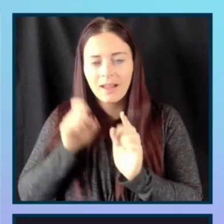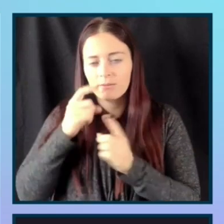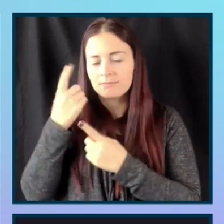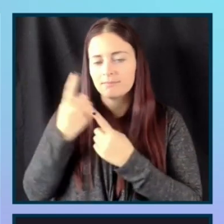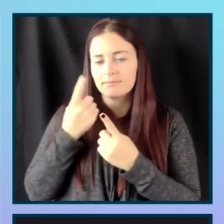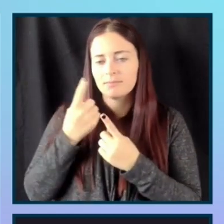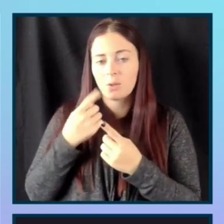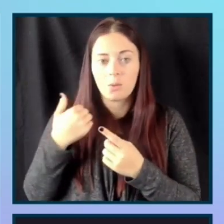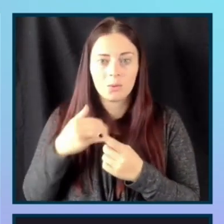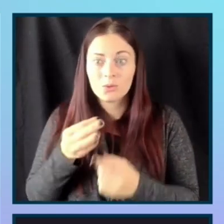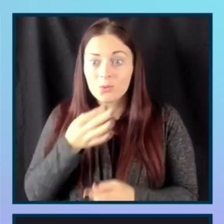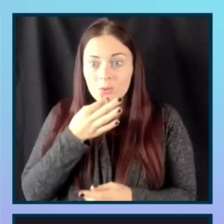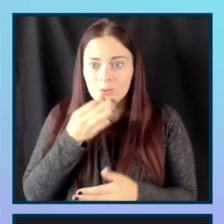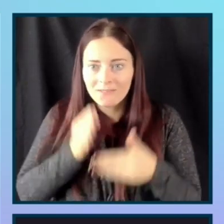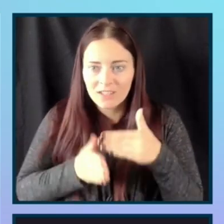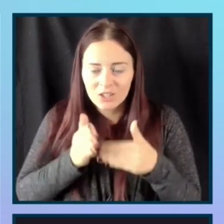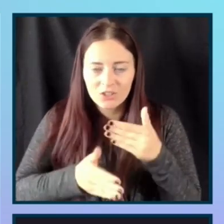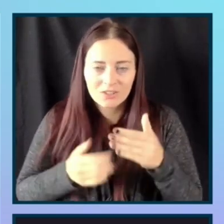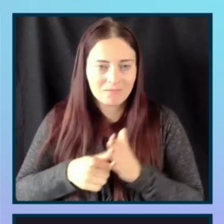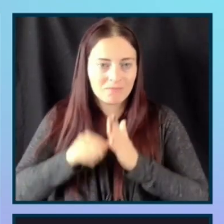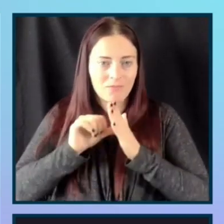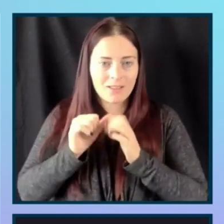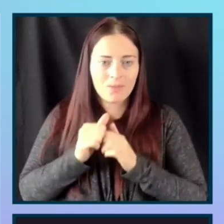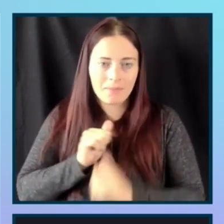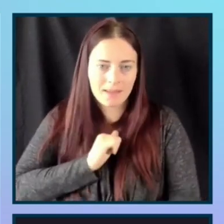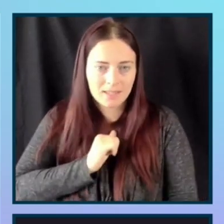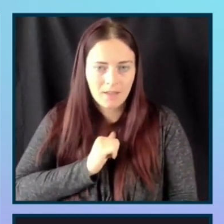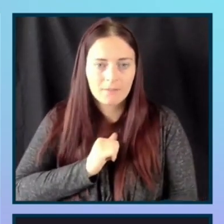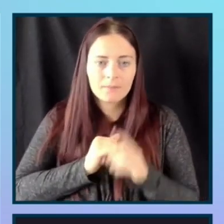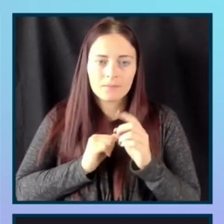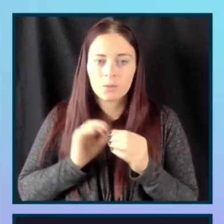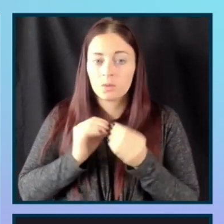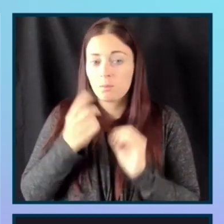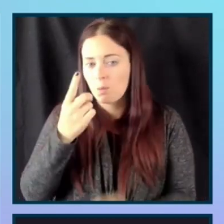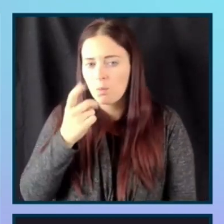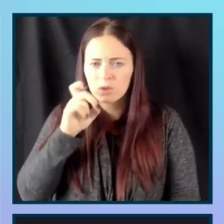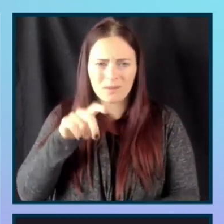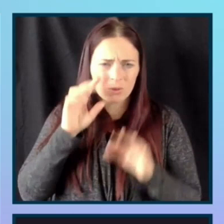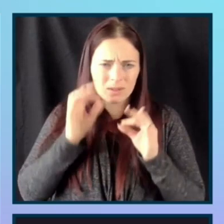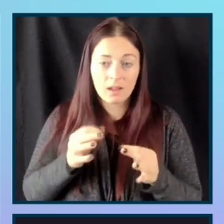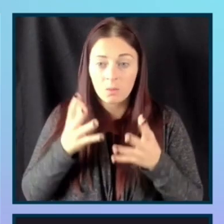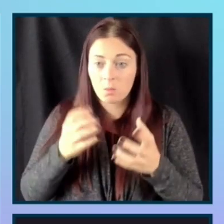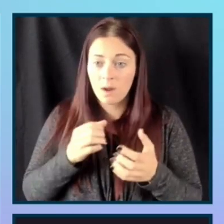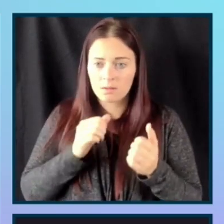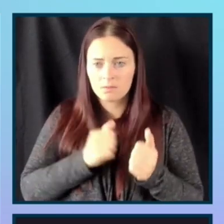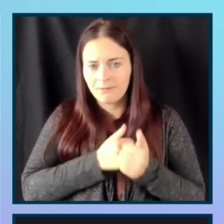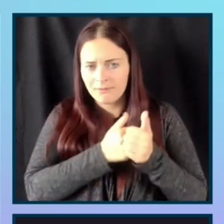Takeaways are, decide which model you want to follow. Medical or social, and understand the impact of that.